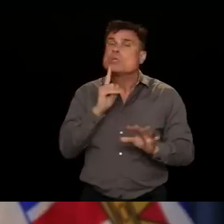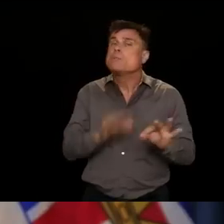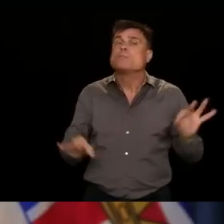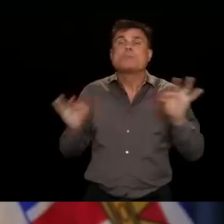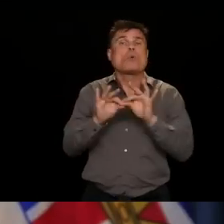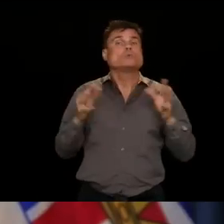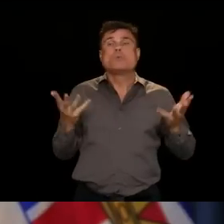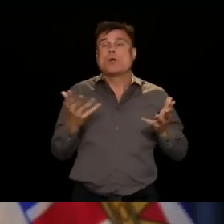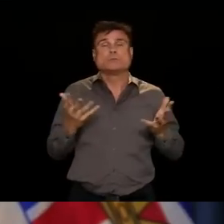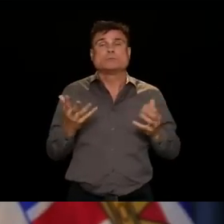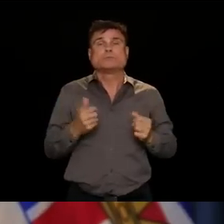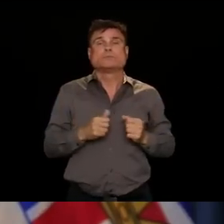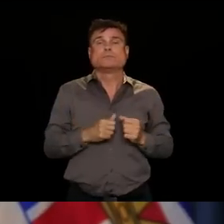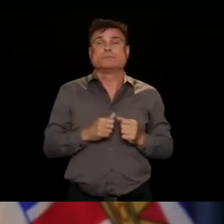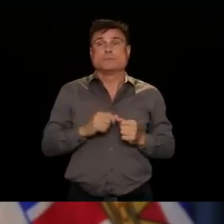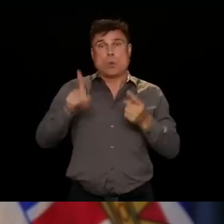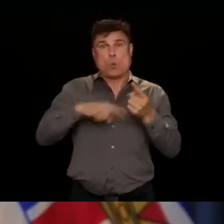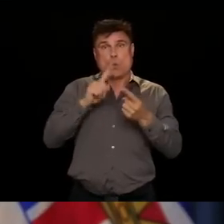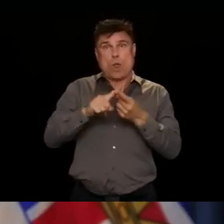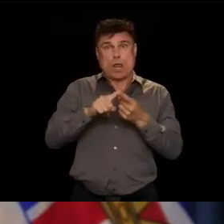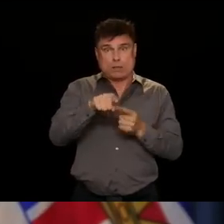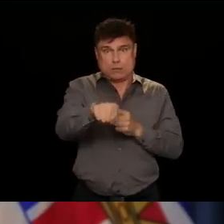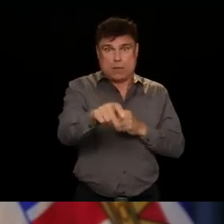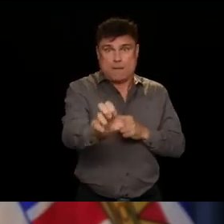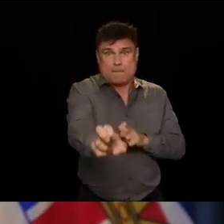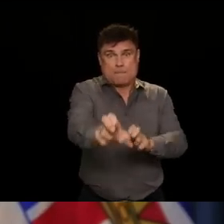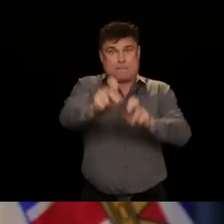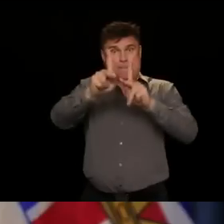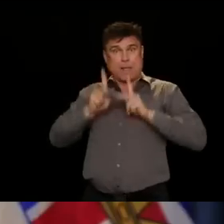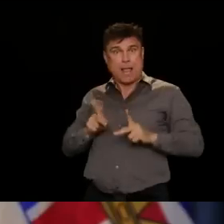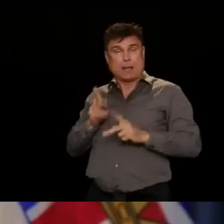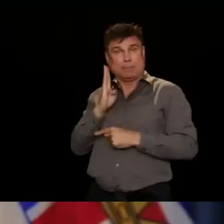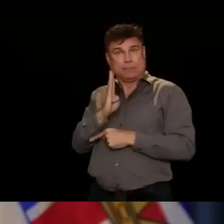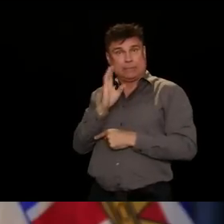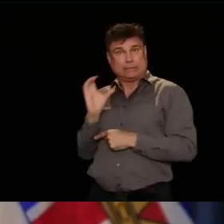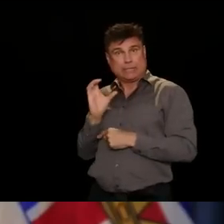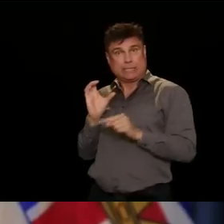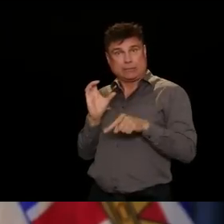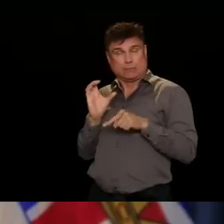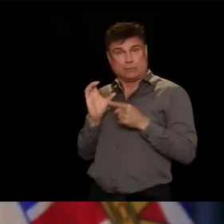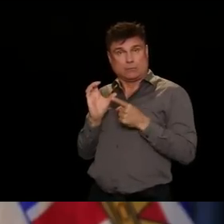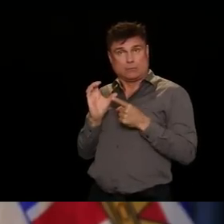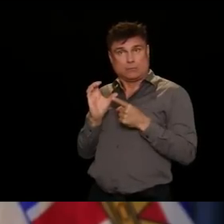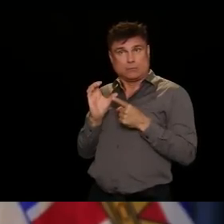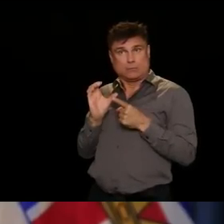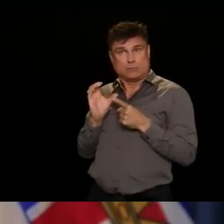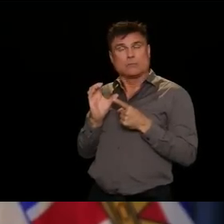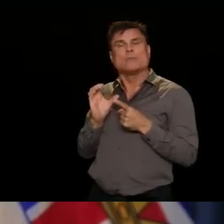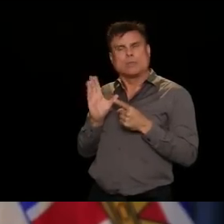and there is a process they need to follow to self monitor, we know that there